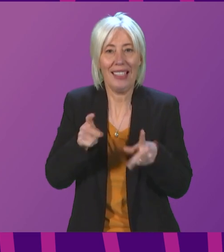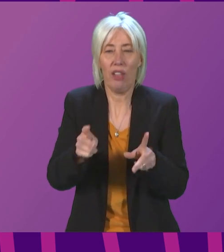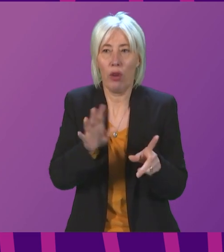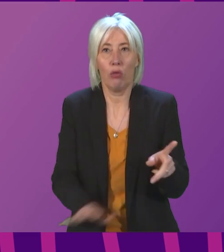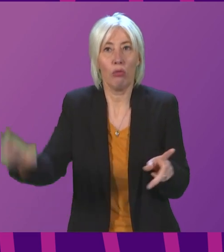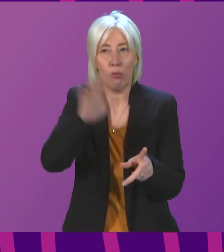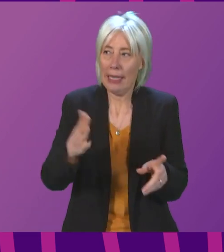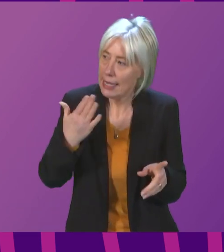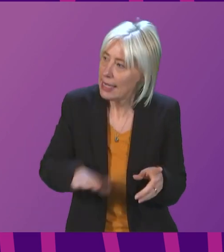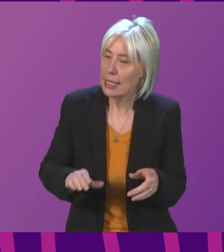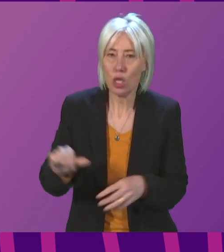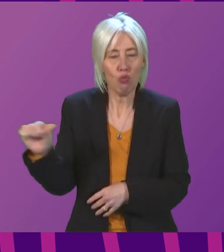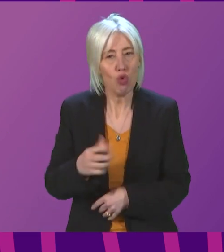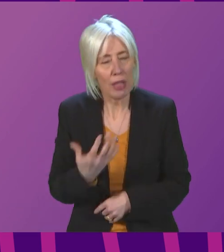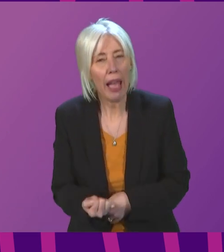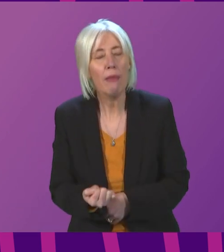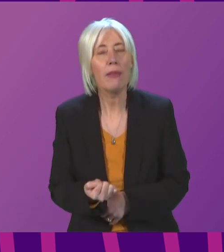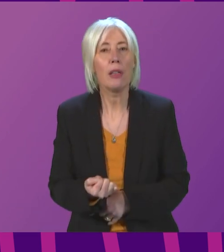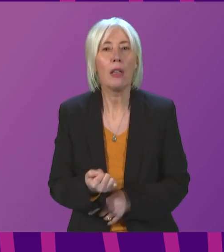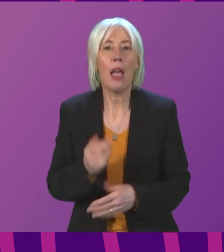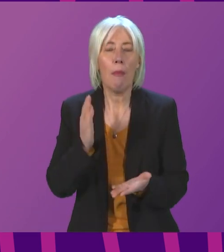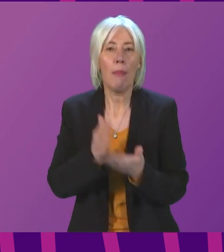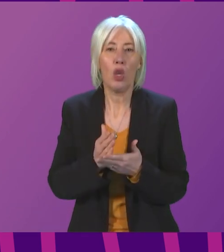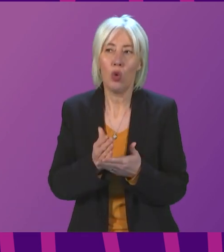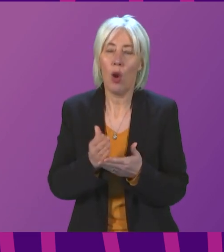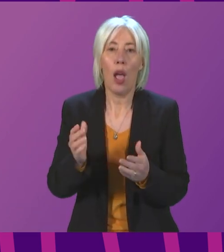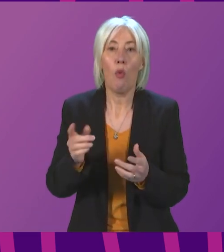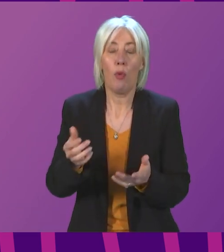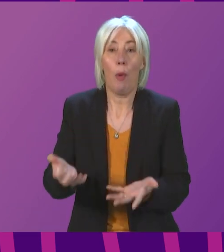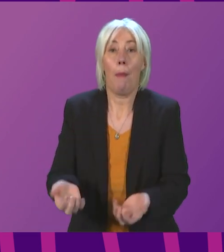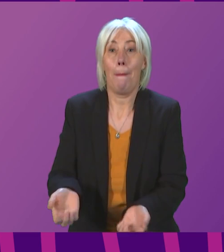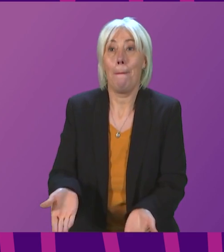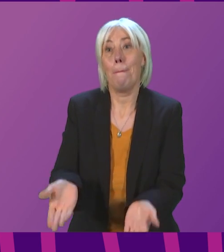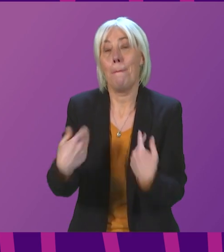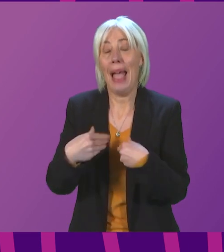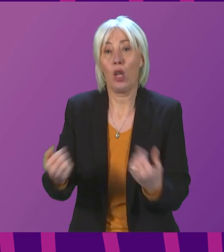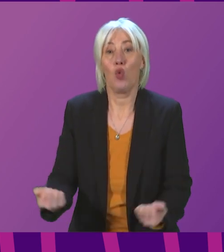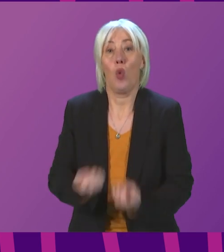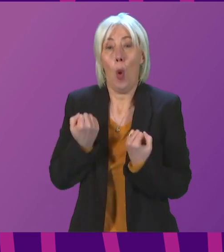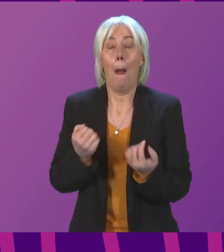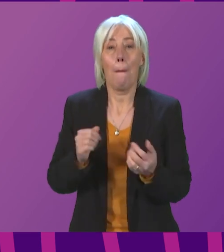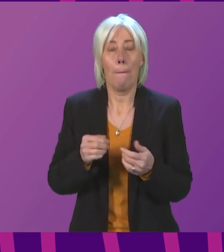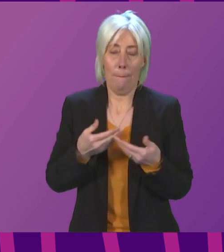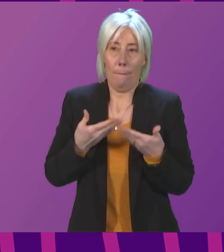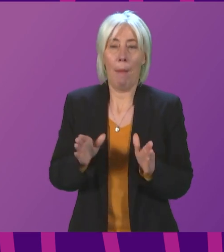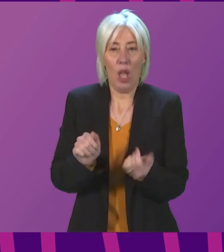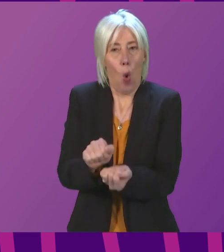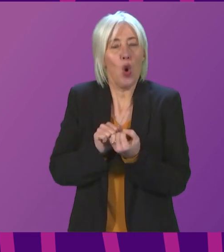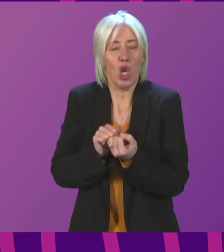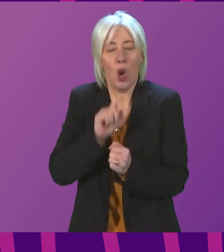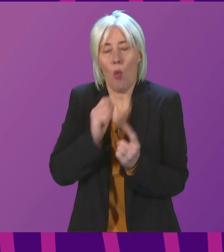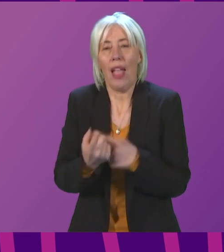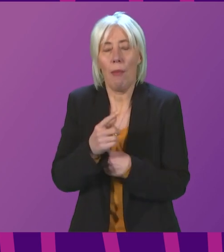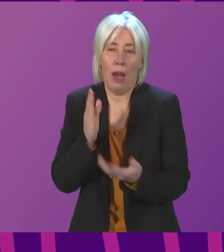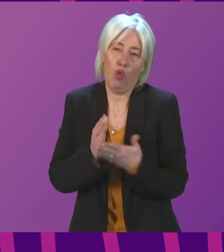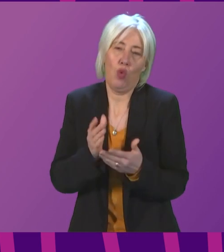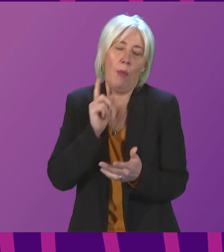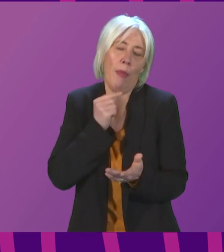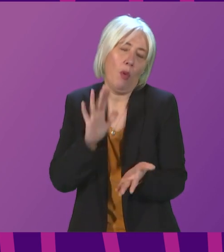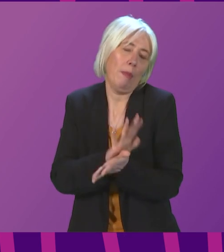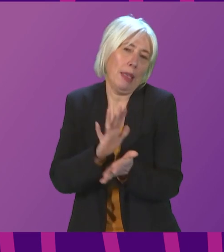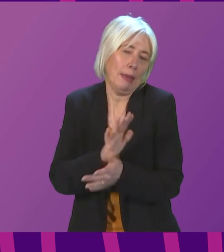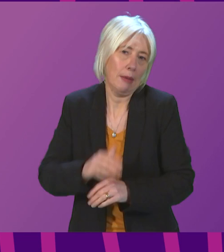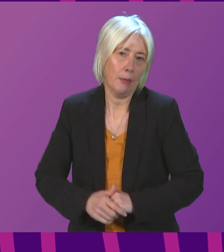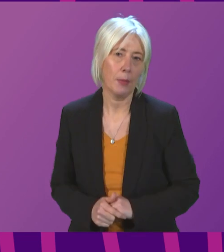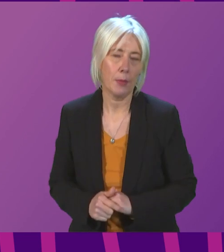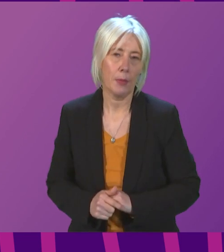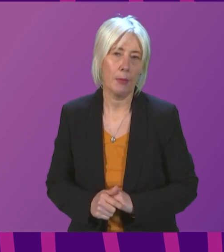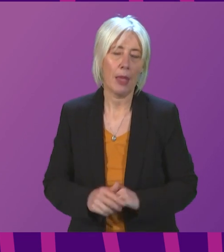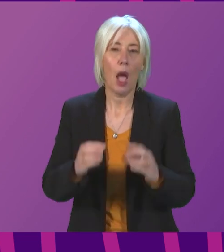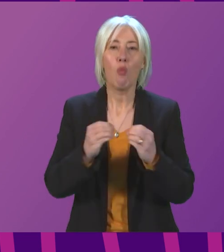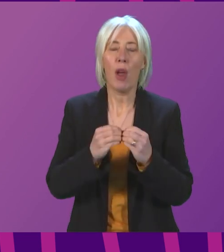As I said earlier, we will bring ScotRail into public ownership, which I think the majority